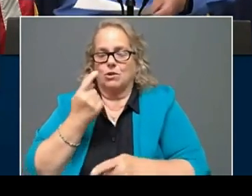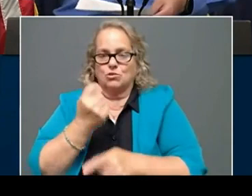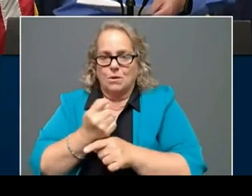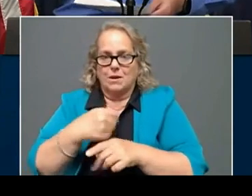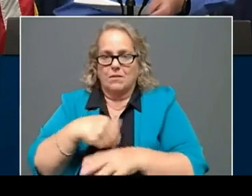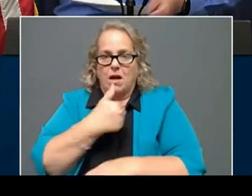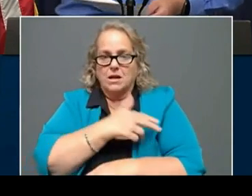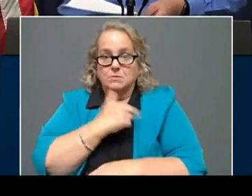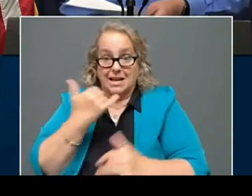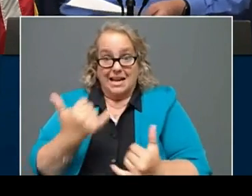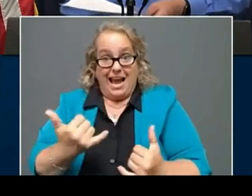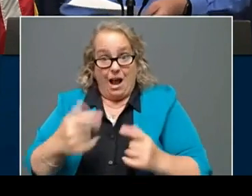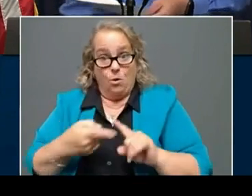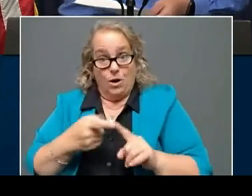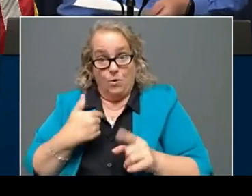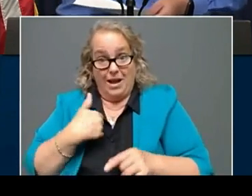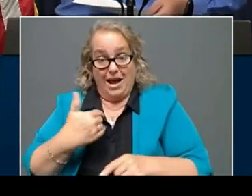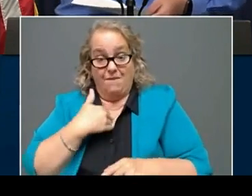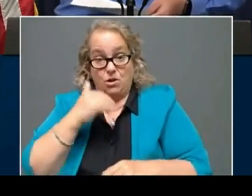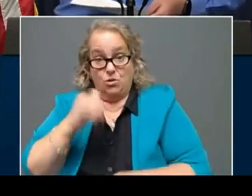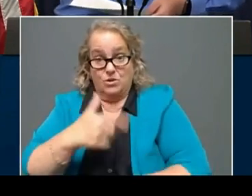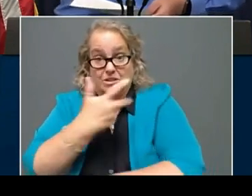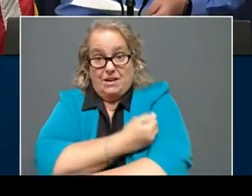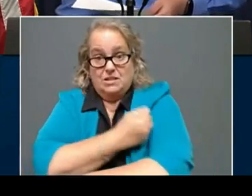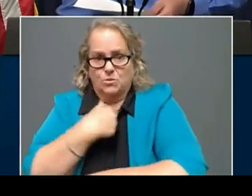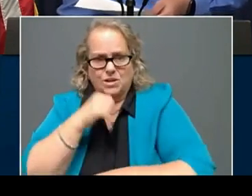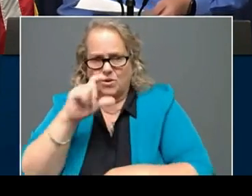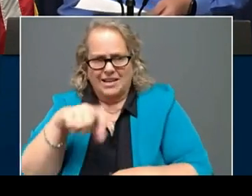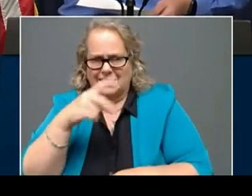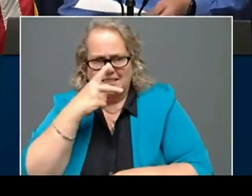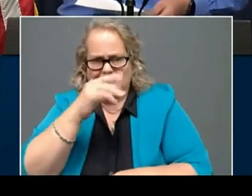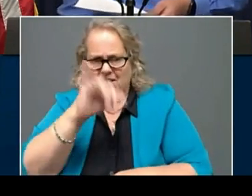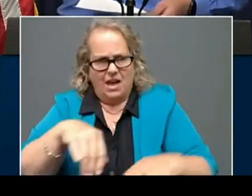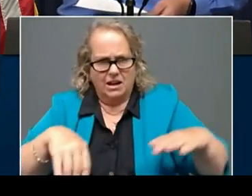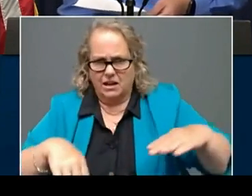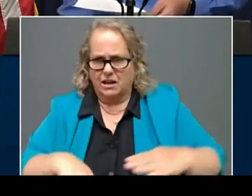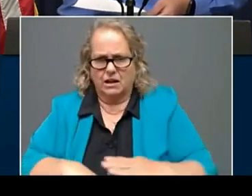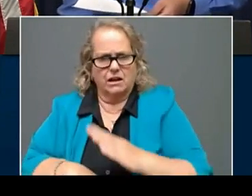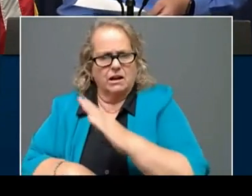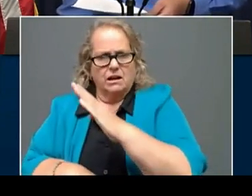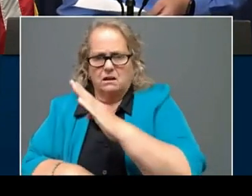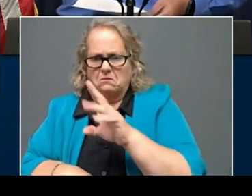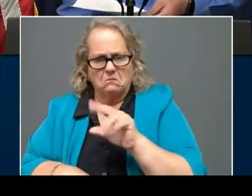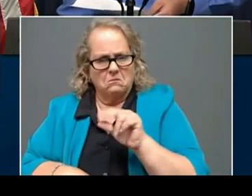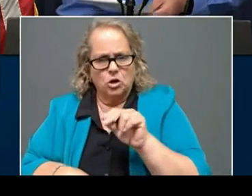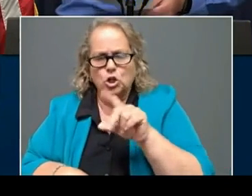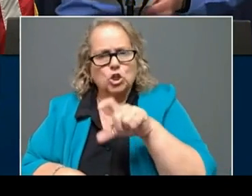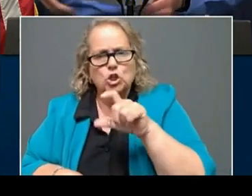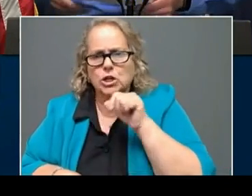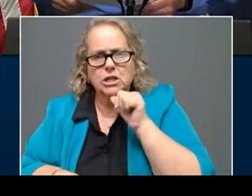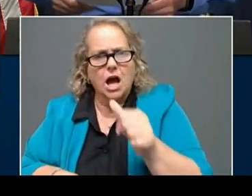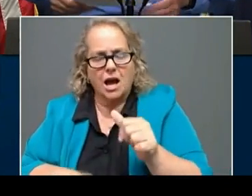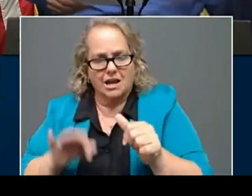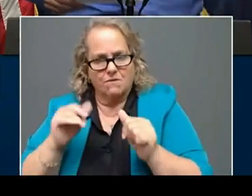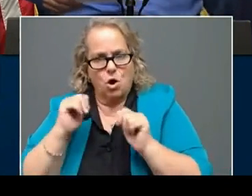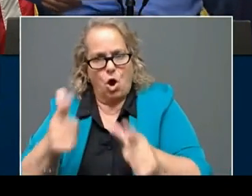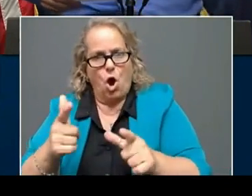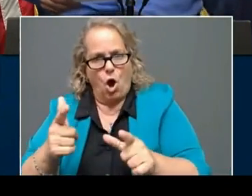vaccines, we don't need to see this climb because if we all got vaccinated, this climb wouldn't be happening like this. So now we have a weapon in our